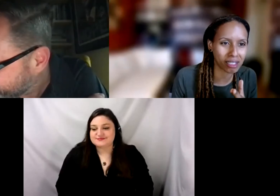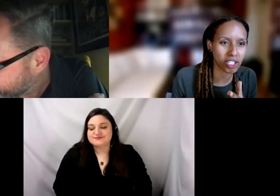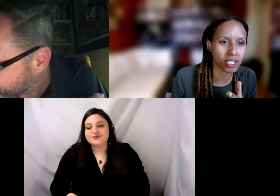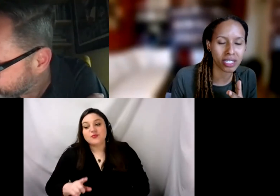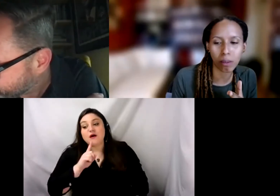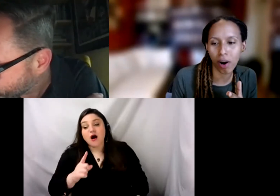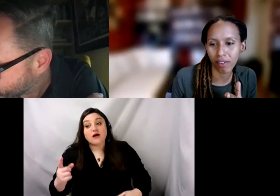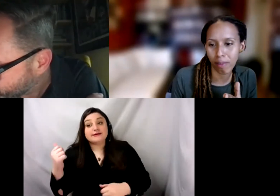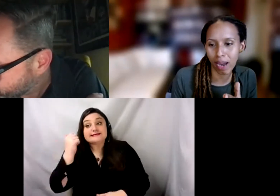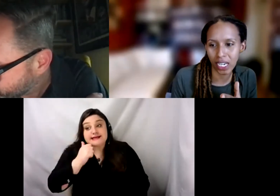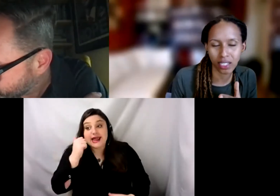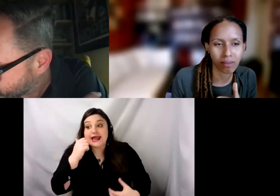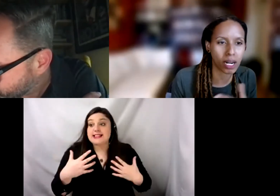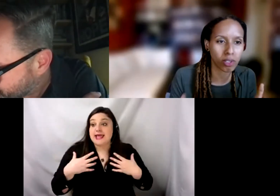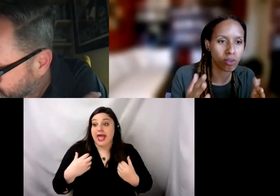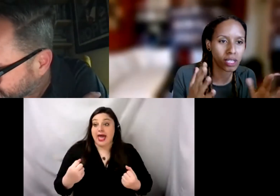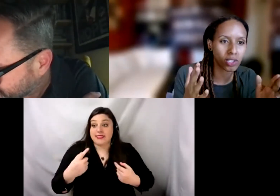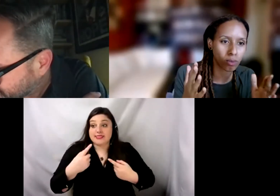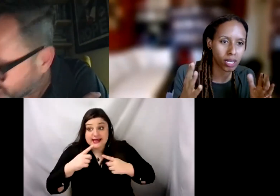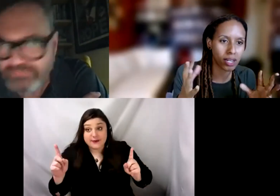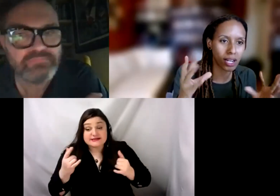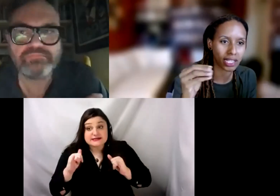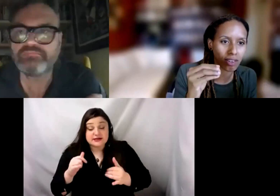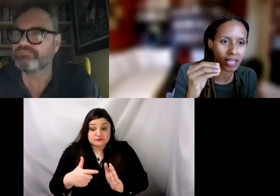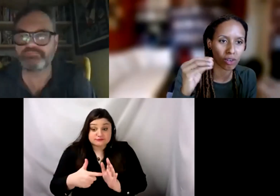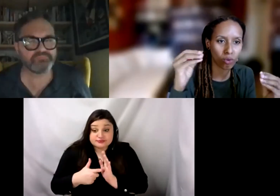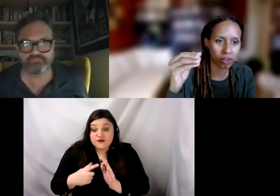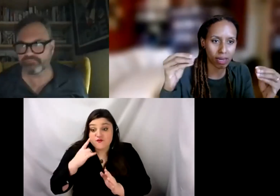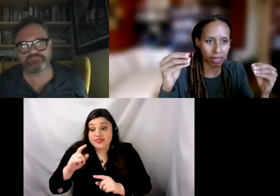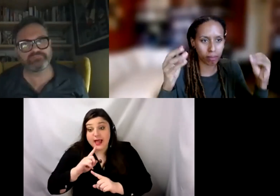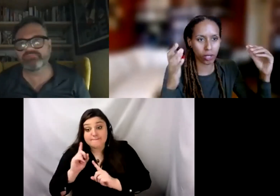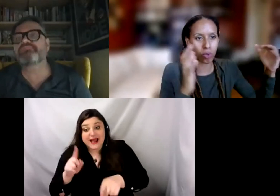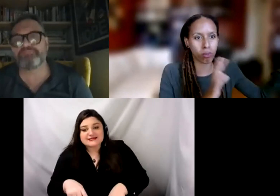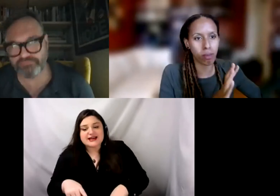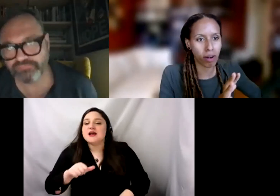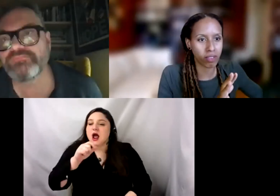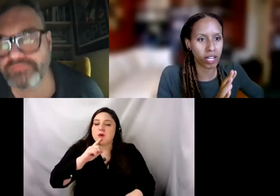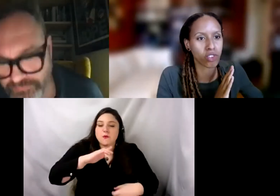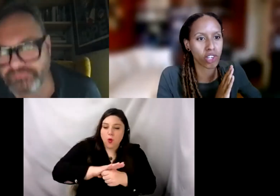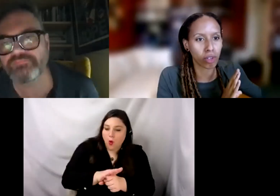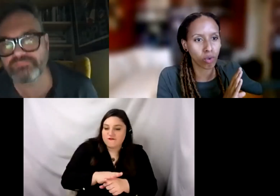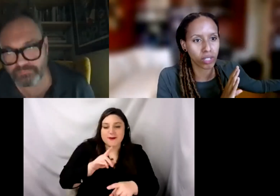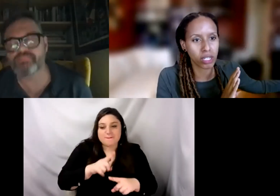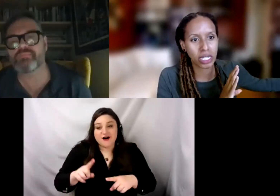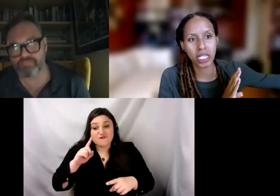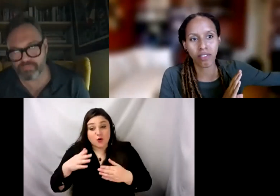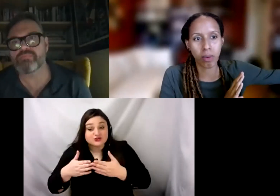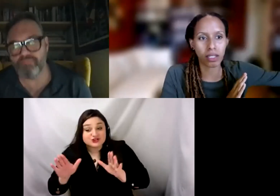mandate. I'm assuming that COVID mandate but general COVID safety practices. GONZALO: No. Not part of